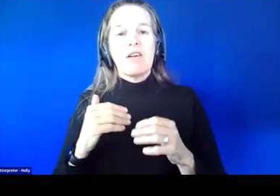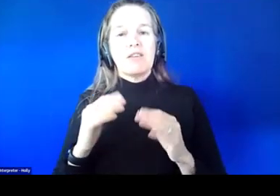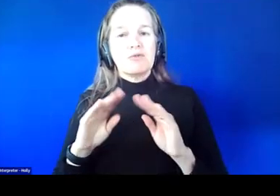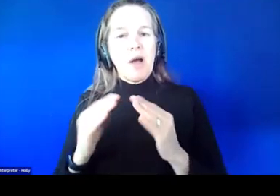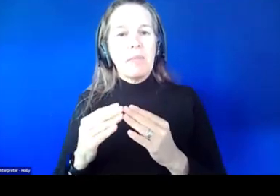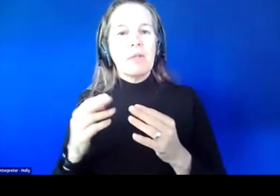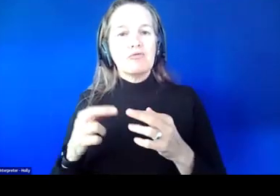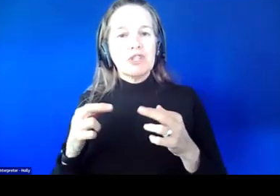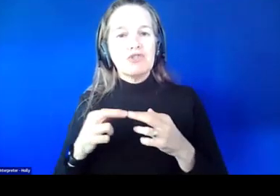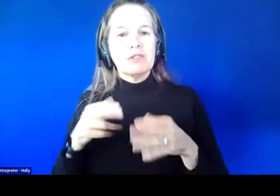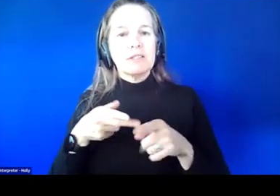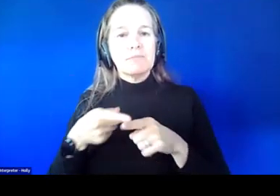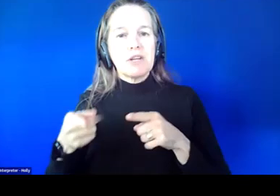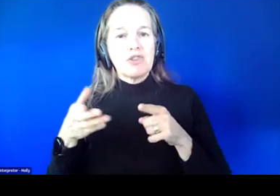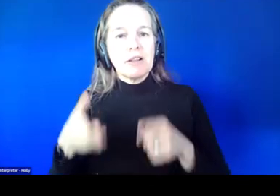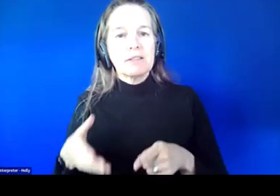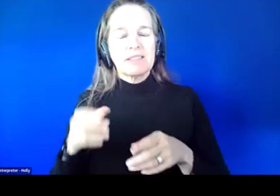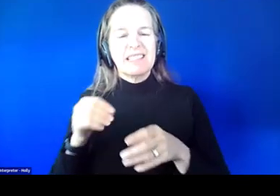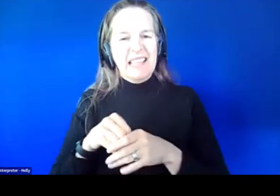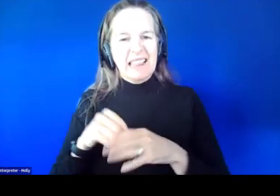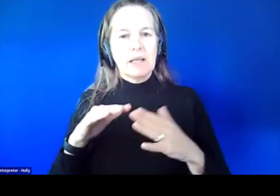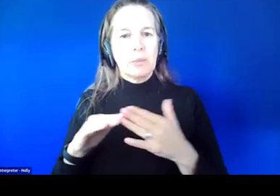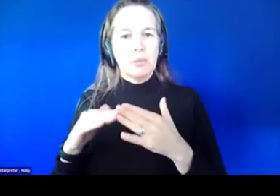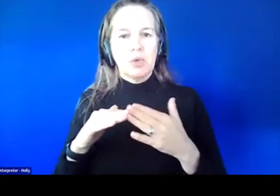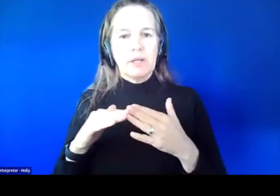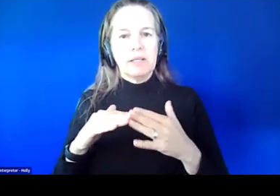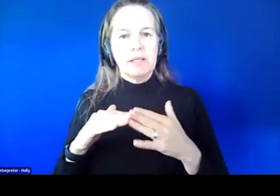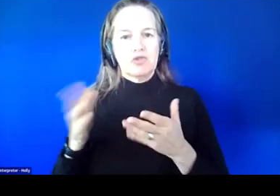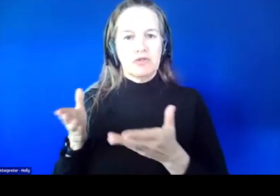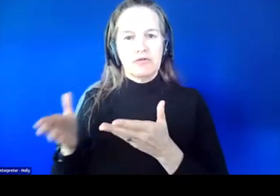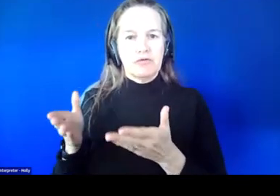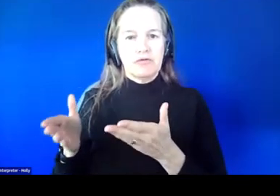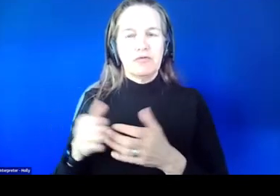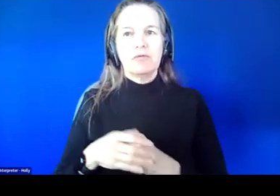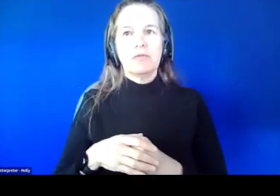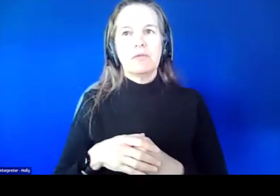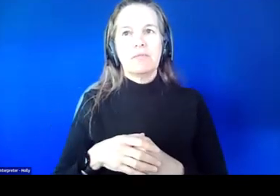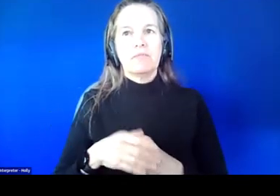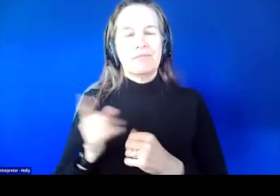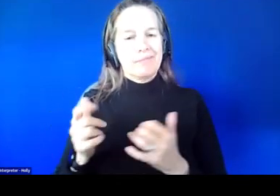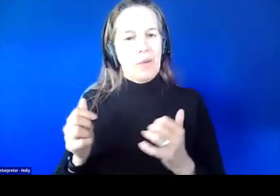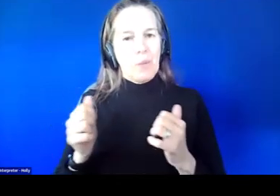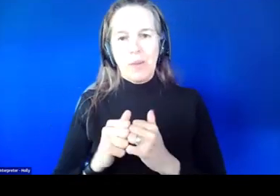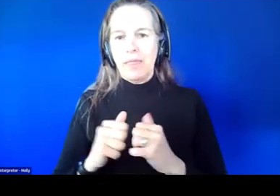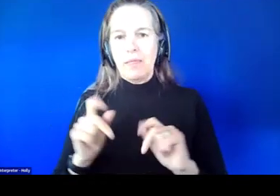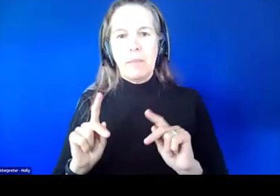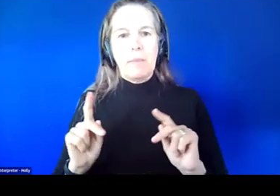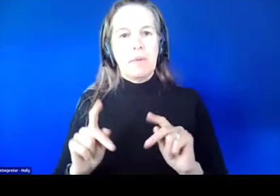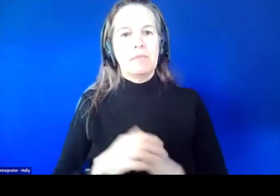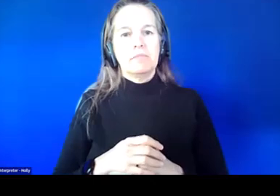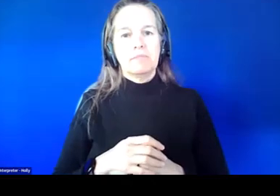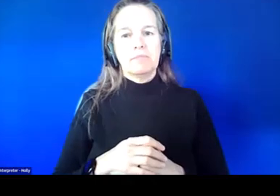are in the communities that are being served they're with the people and they live